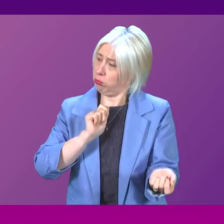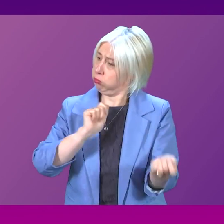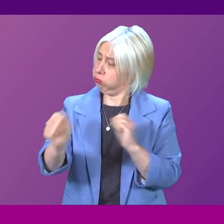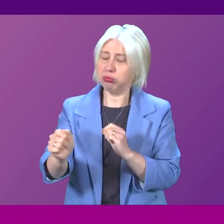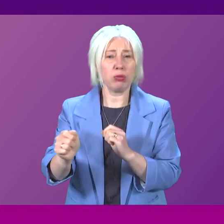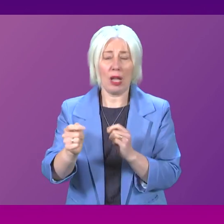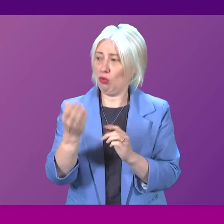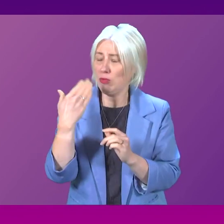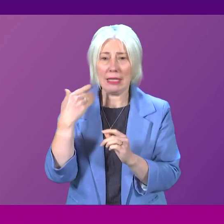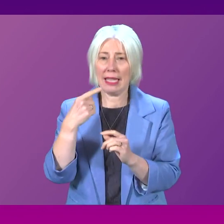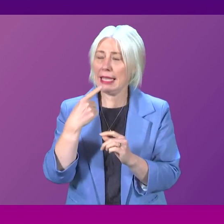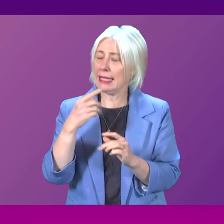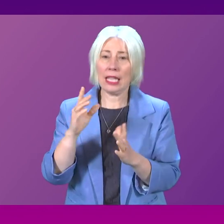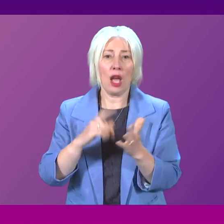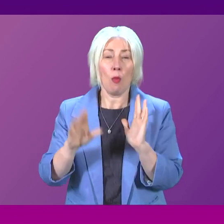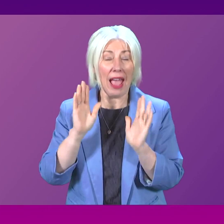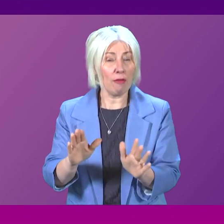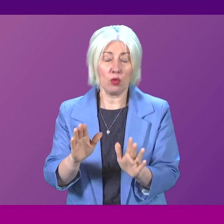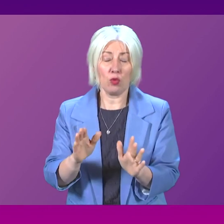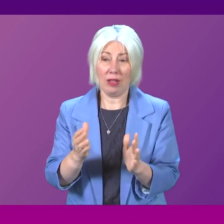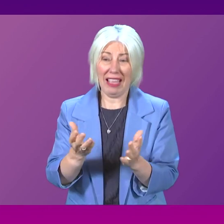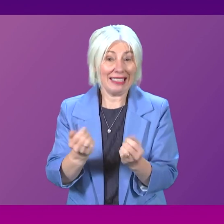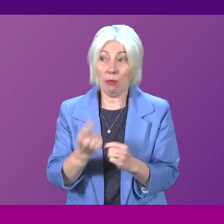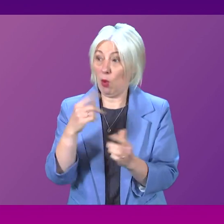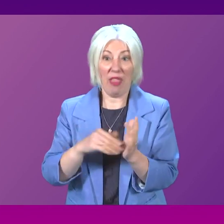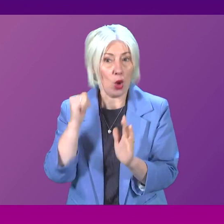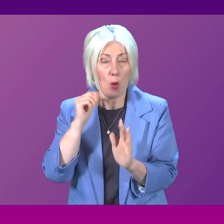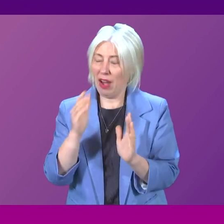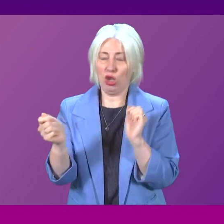urged her to adopt only a month ago, does the First Minister agree that everyone, particularly